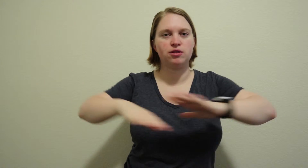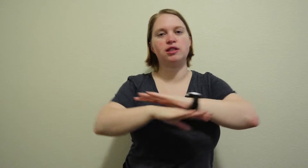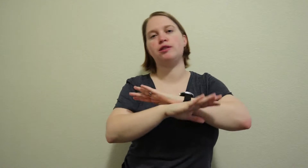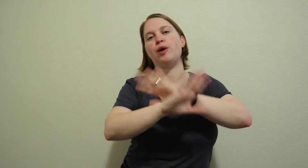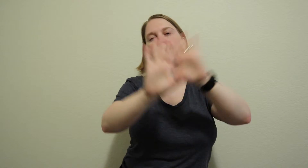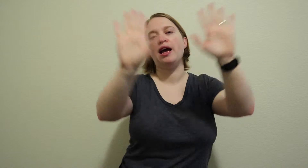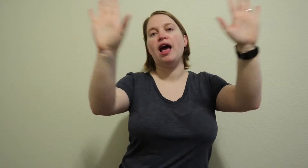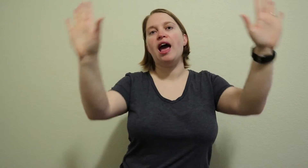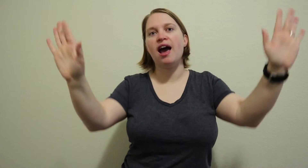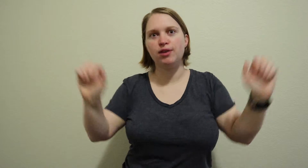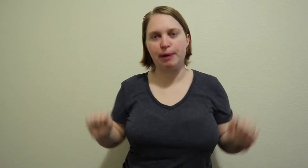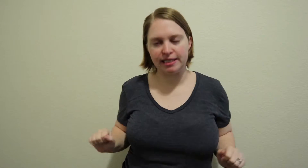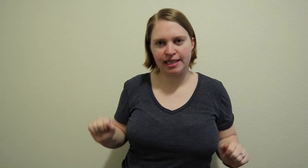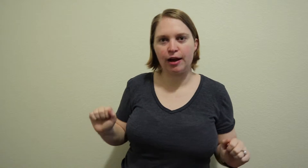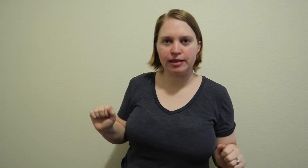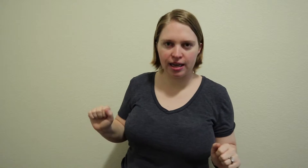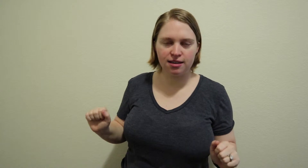this is what everybody sounds like